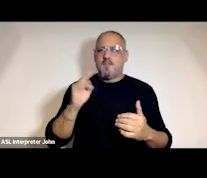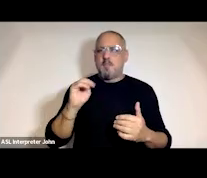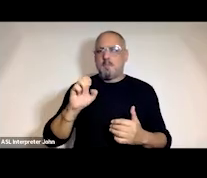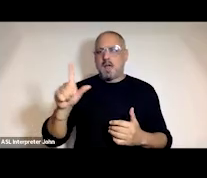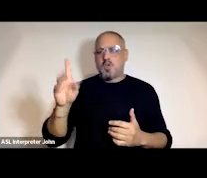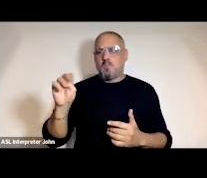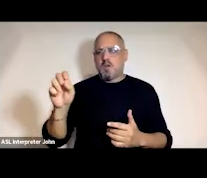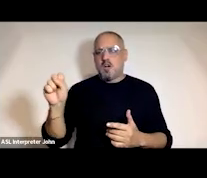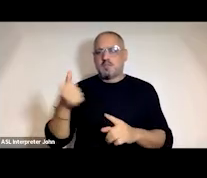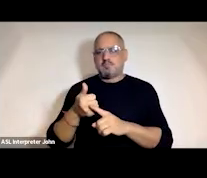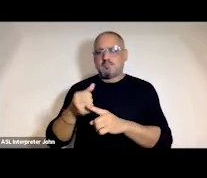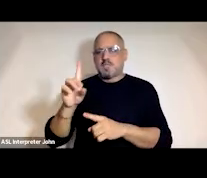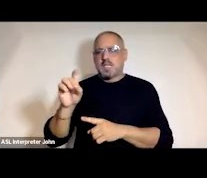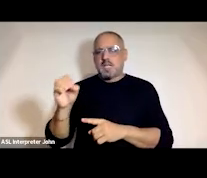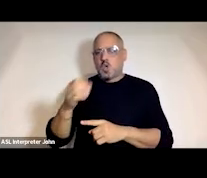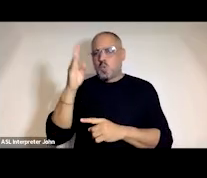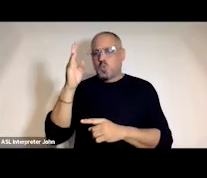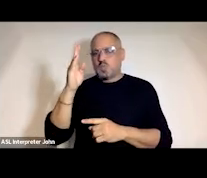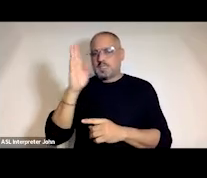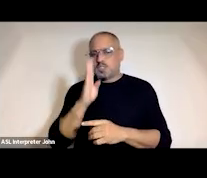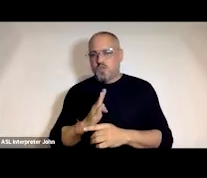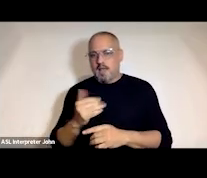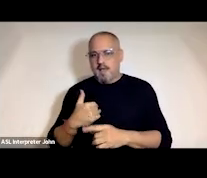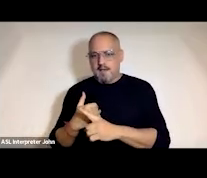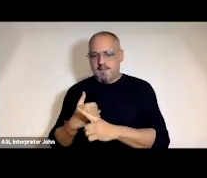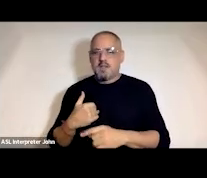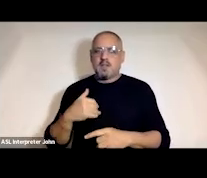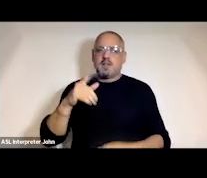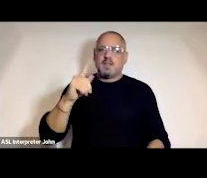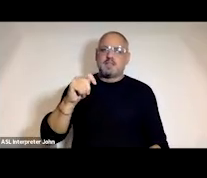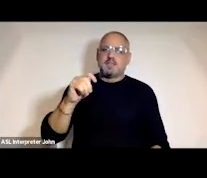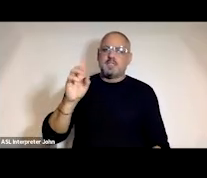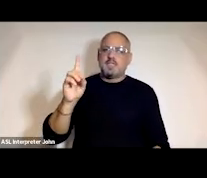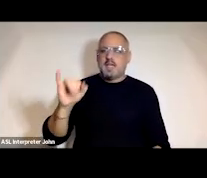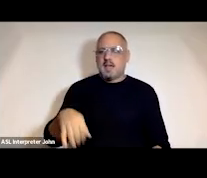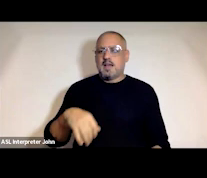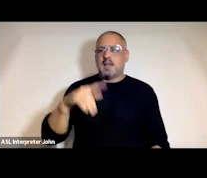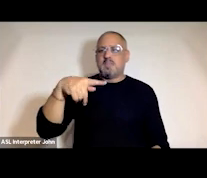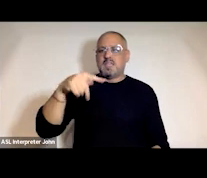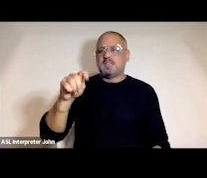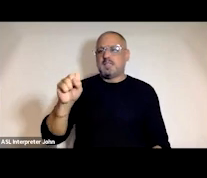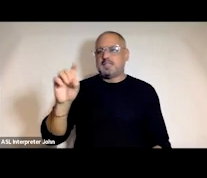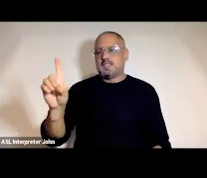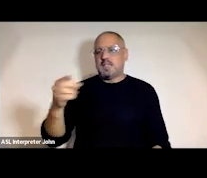who has a diagnosis of schizophrenia, TBI, PTSD, and hepatitis C.